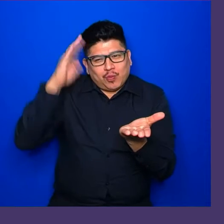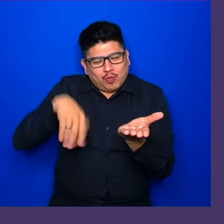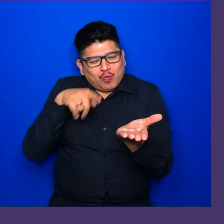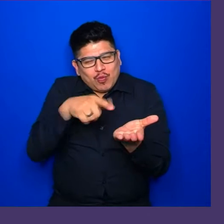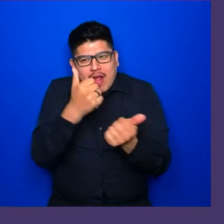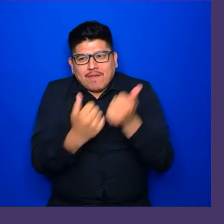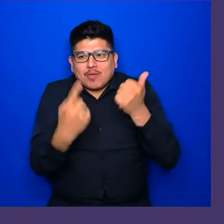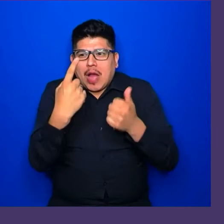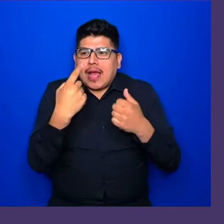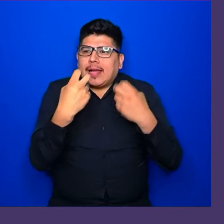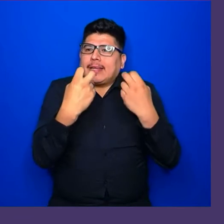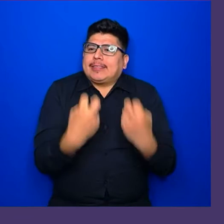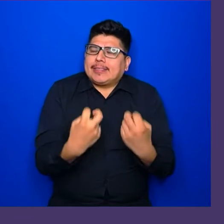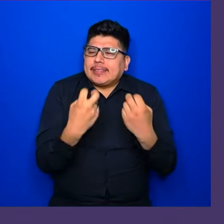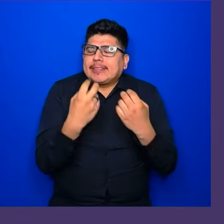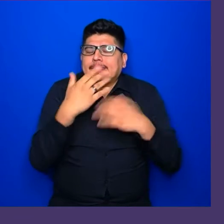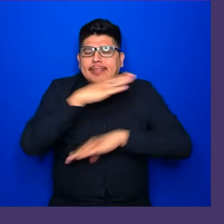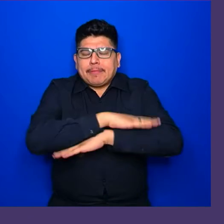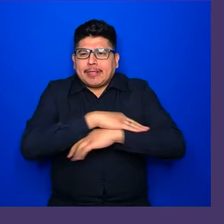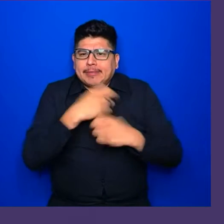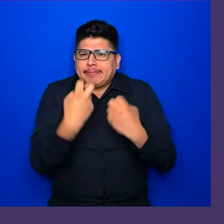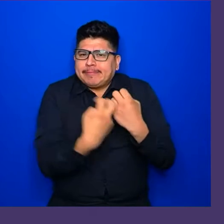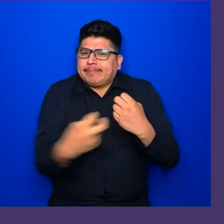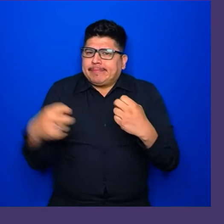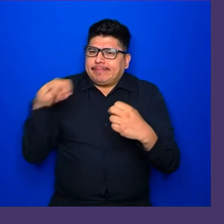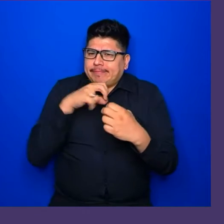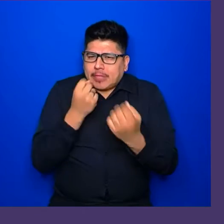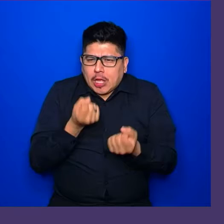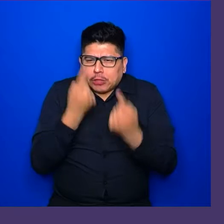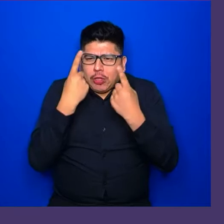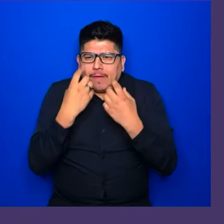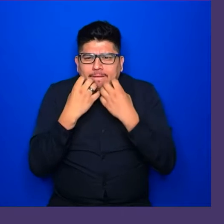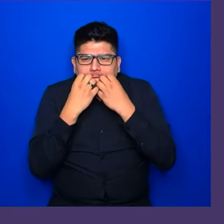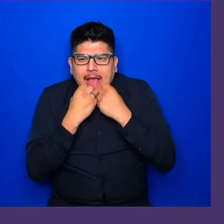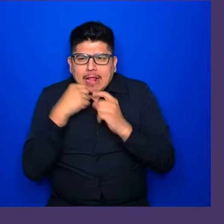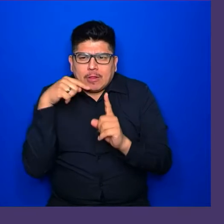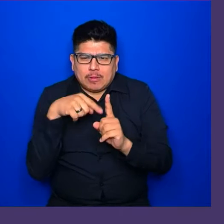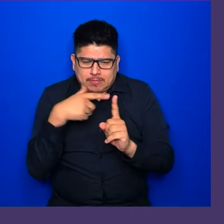Understanding the value that you bring and making sure it's mutually beneficial.